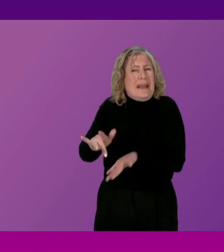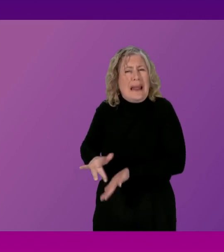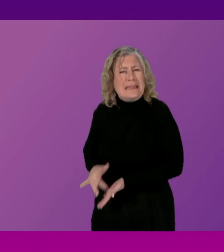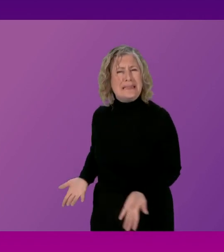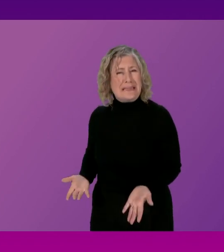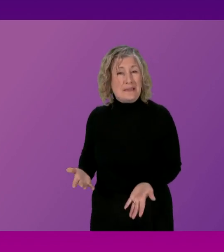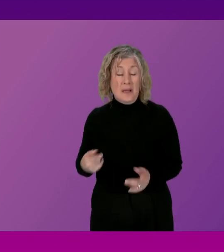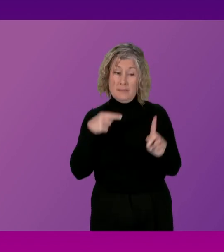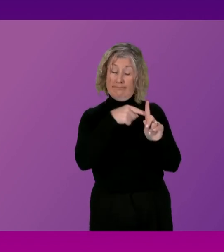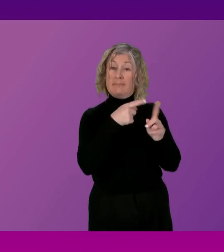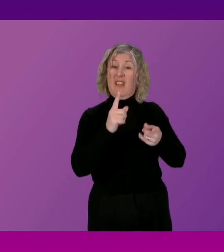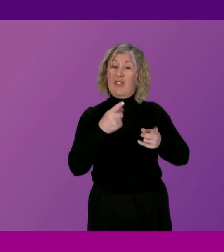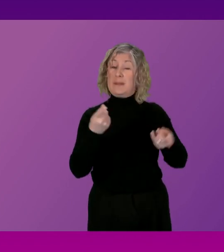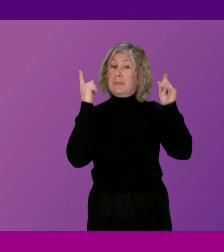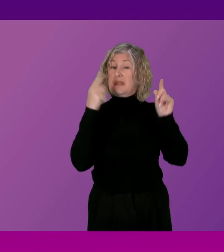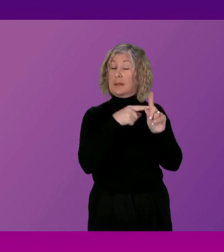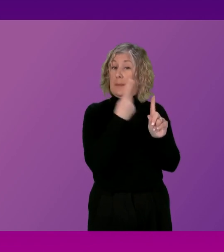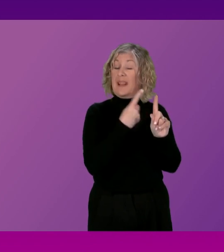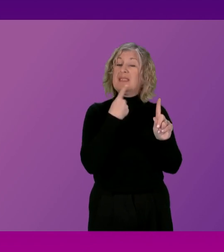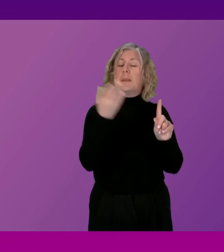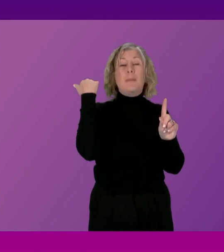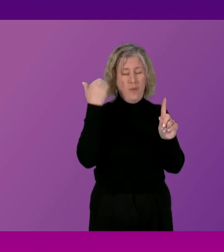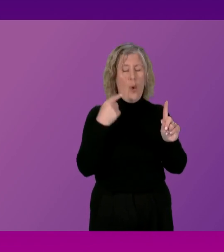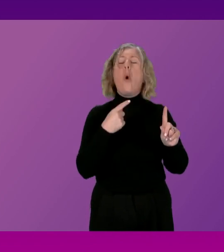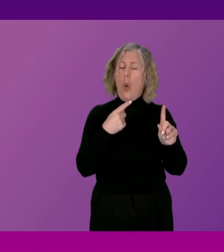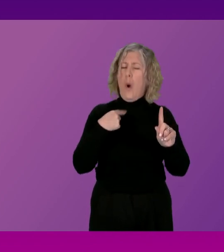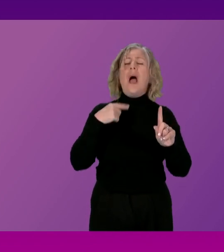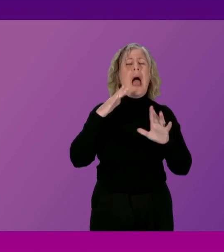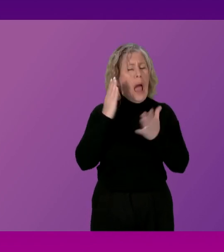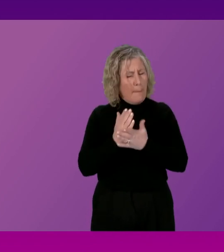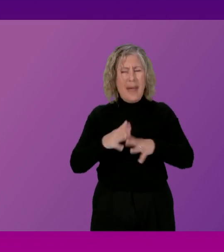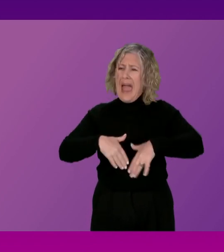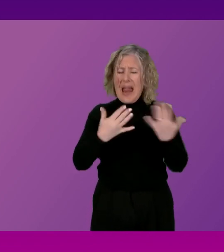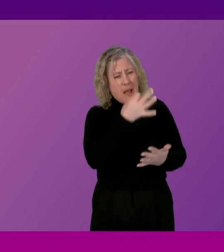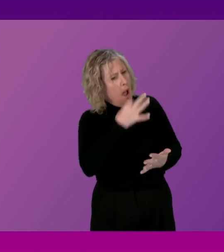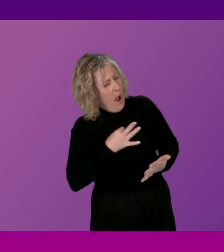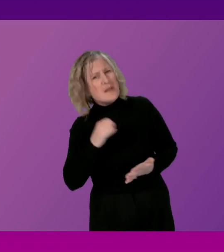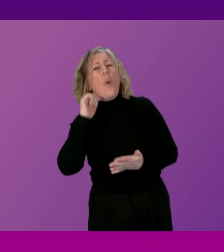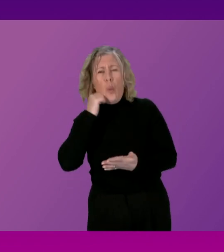“any material that is asked for ... will absolutely be handed over to the Covid inquiries